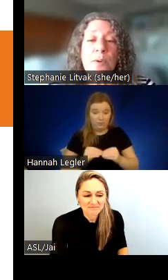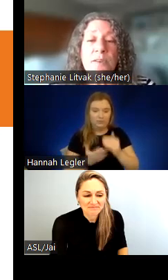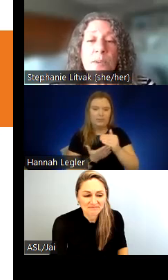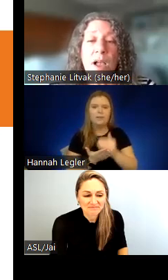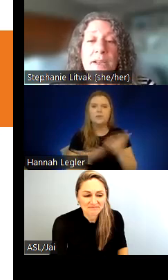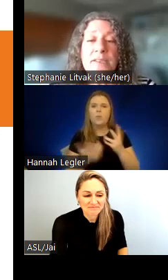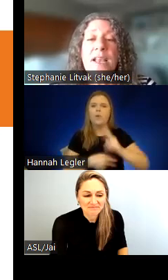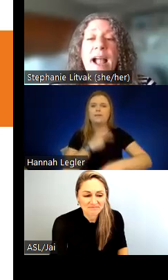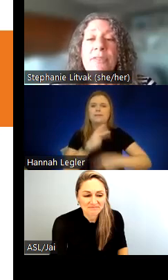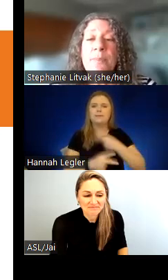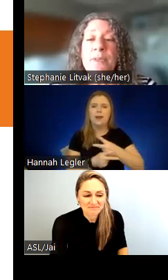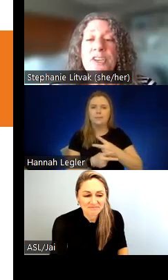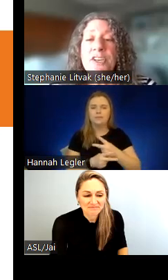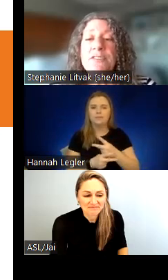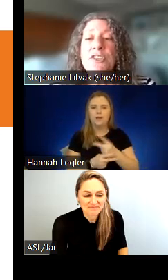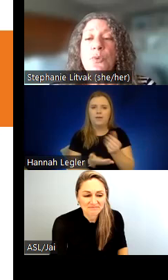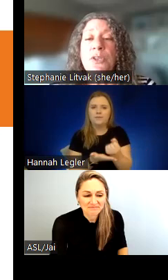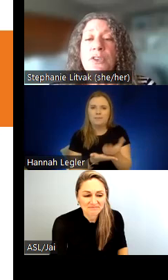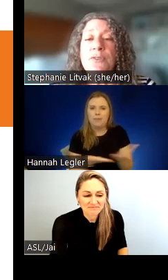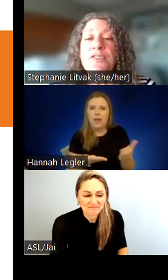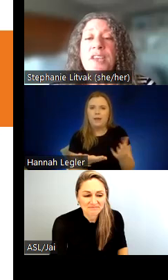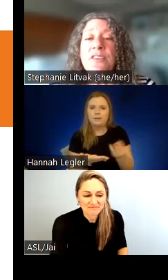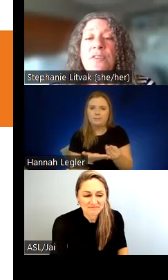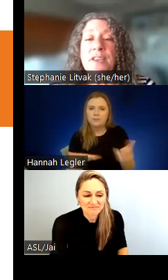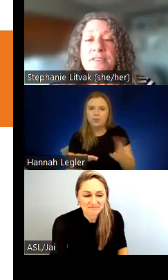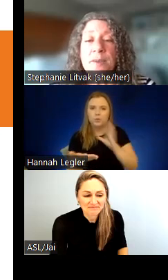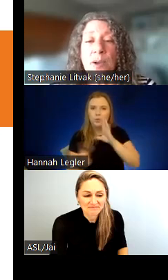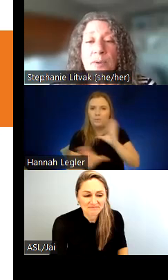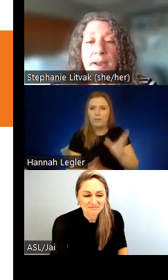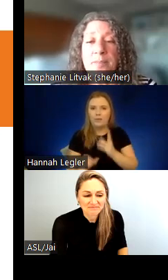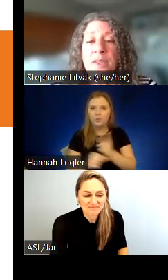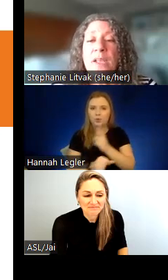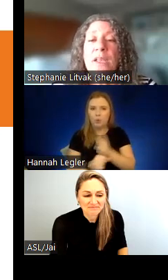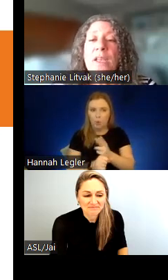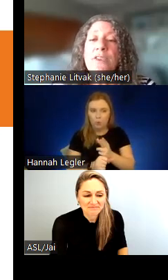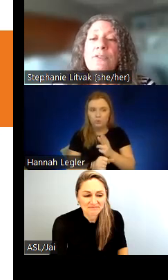supplies and the materials you will use in your VSA Program.